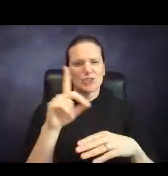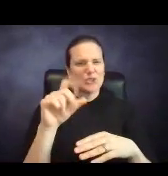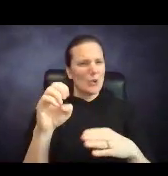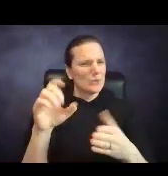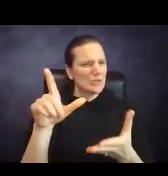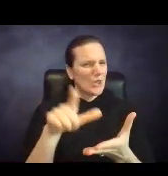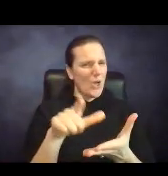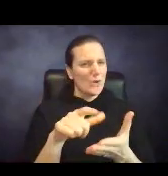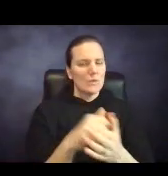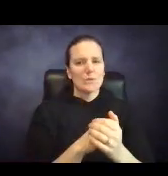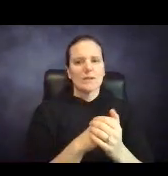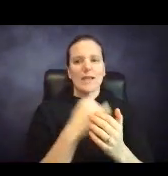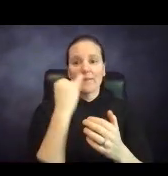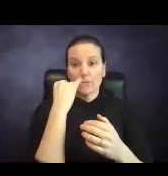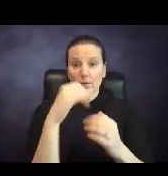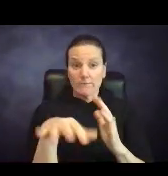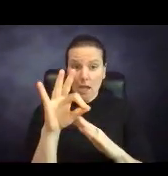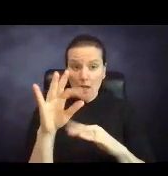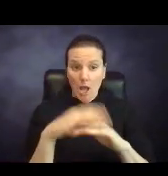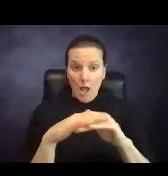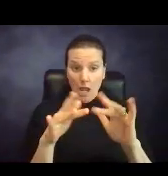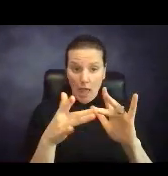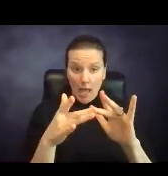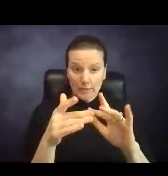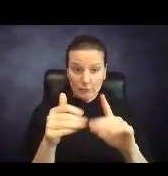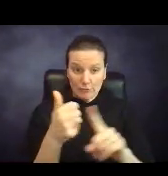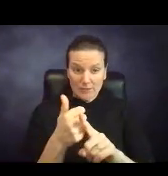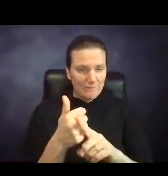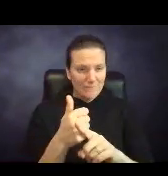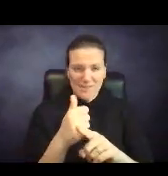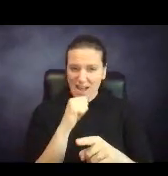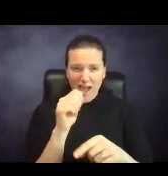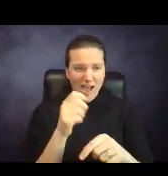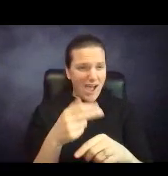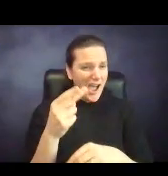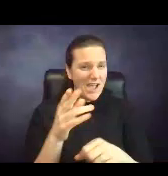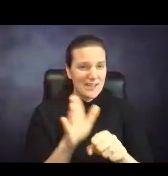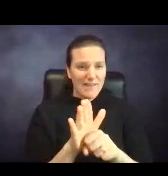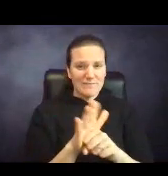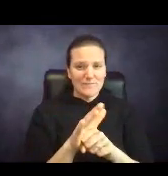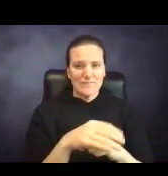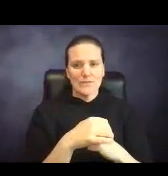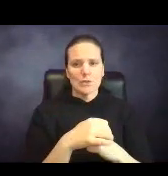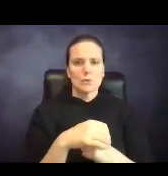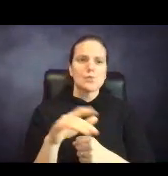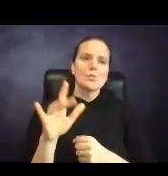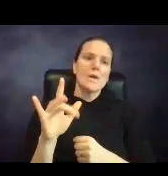So if you can find it online by yourself, the dose is probably not high enough. They're usually like 25 or 50 milligrams per pump.